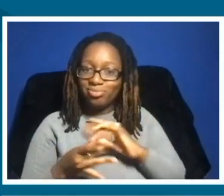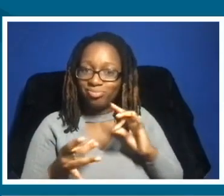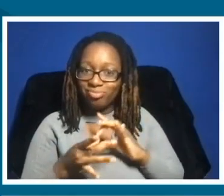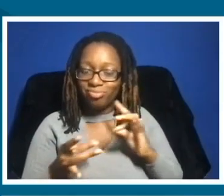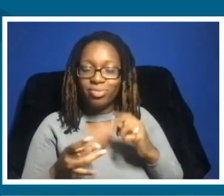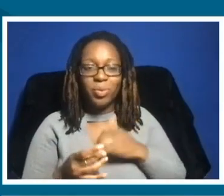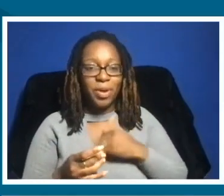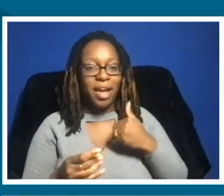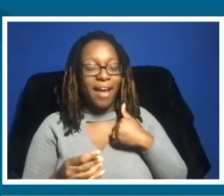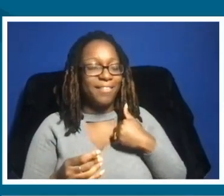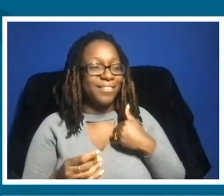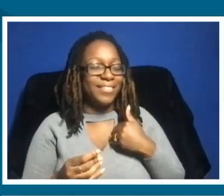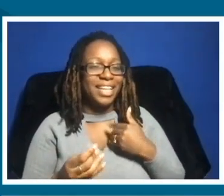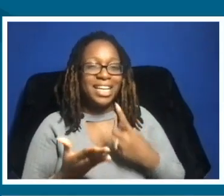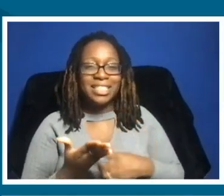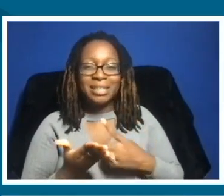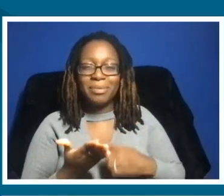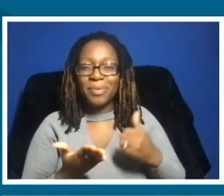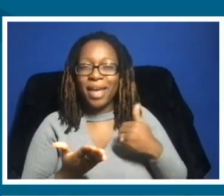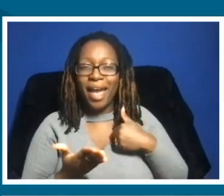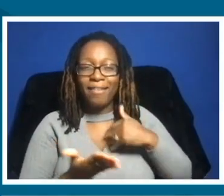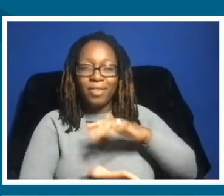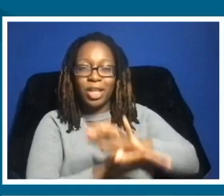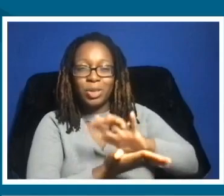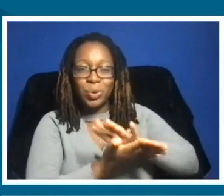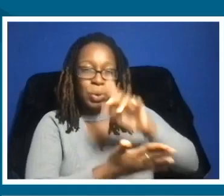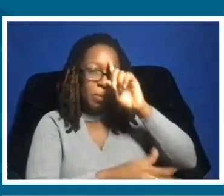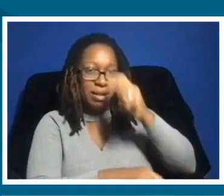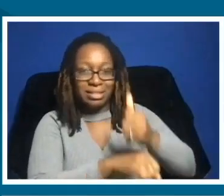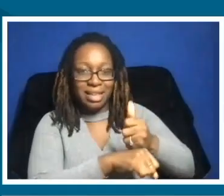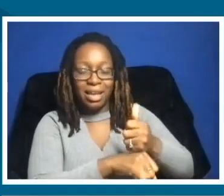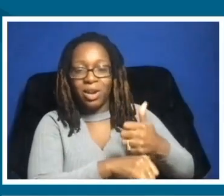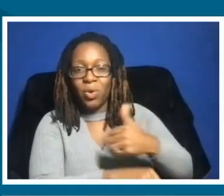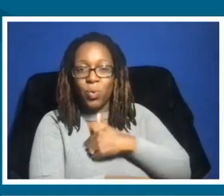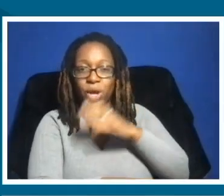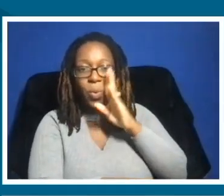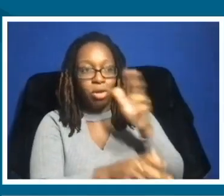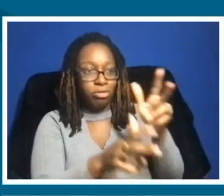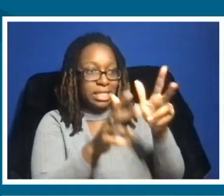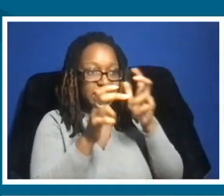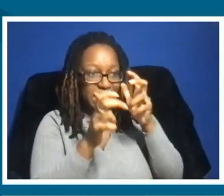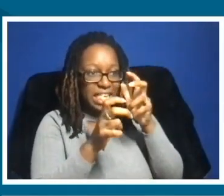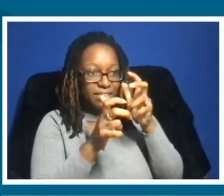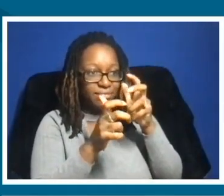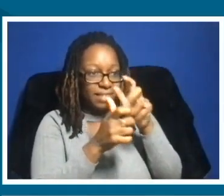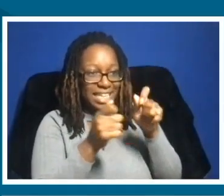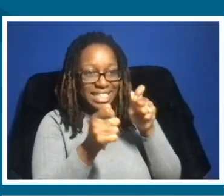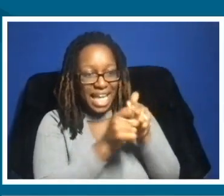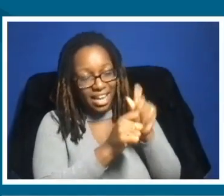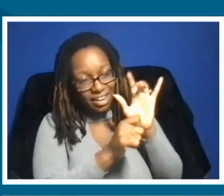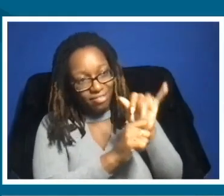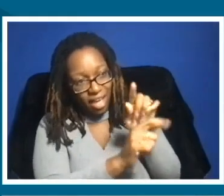this mindset when we're in school that we're receiving the way things really are